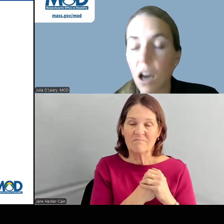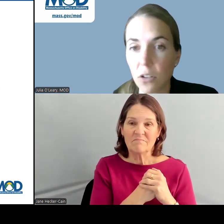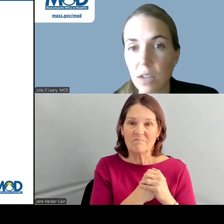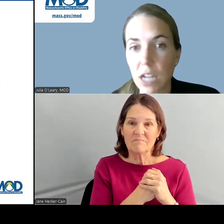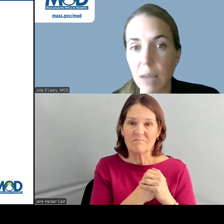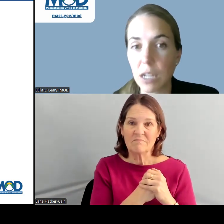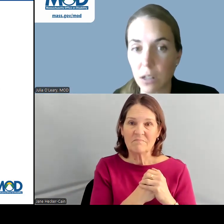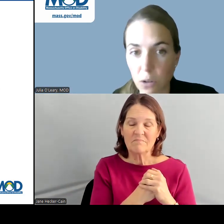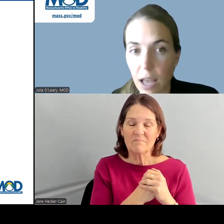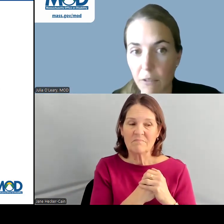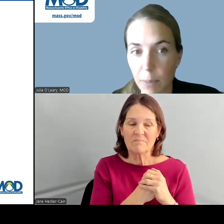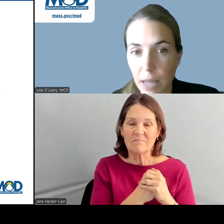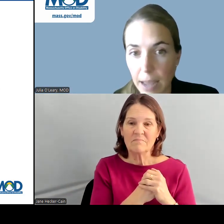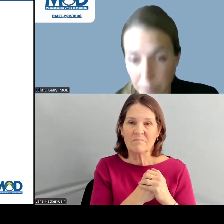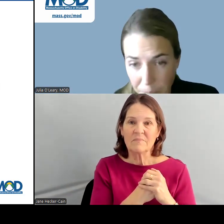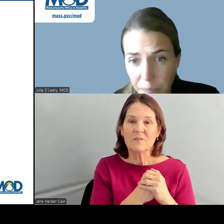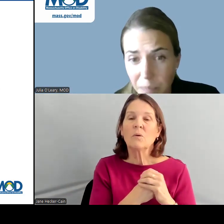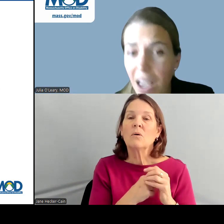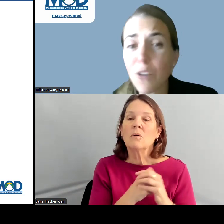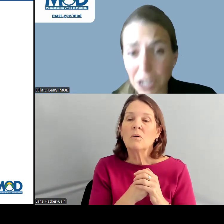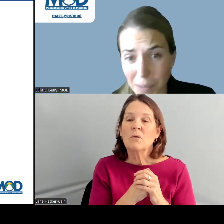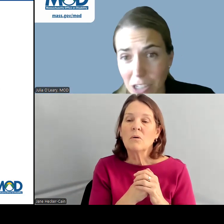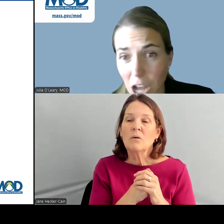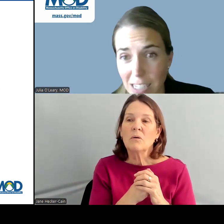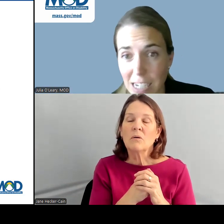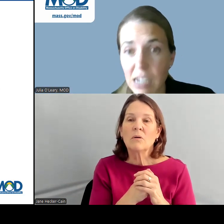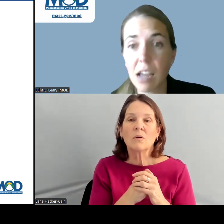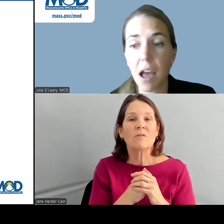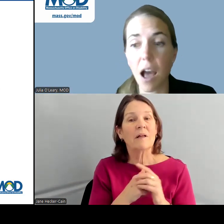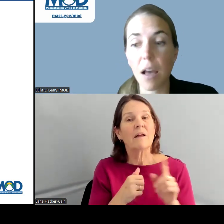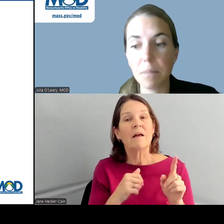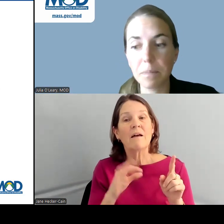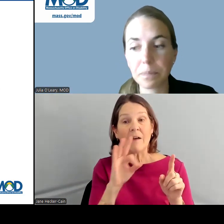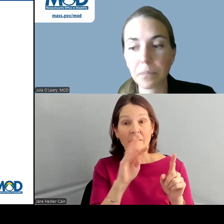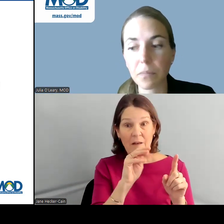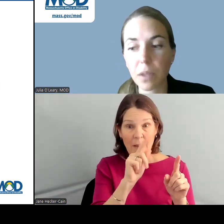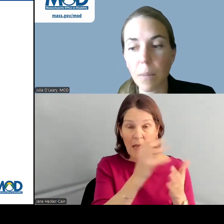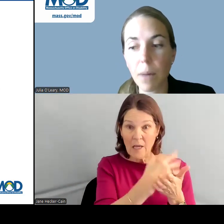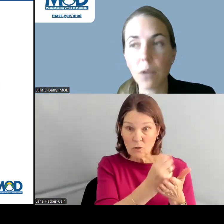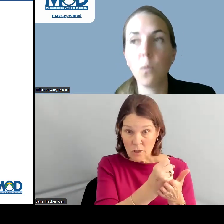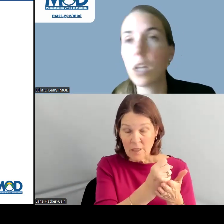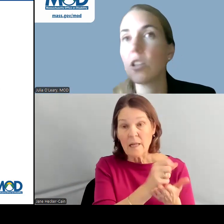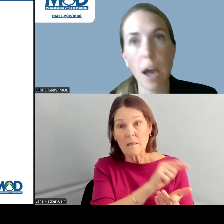Of course, this is happening when the other leave types including FMLA have already been exhausted.